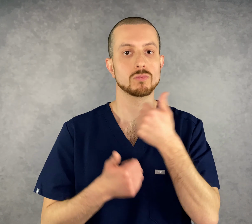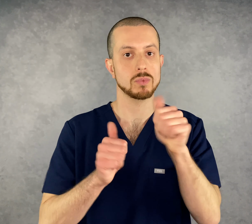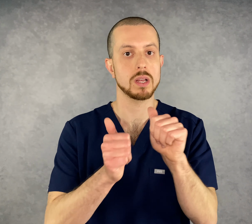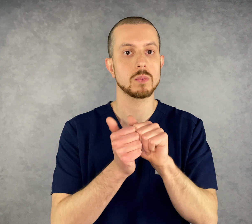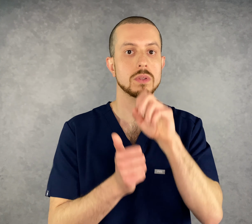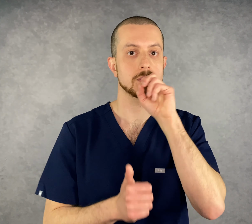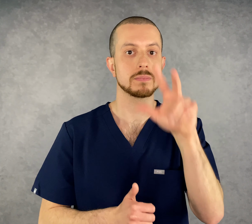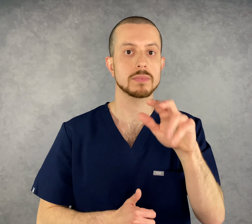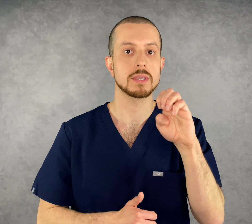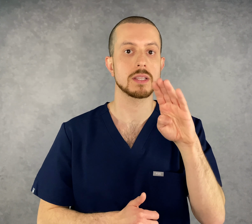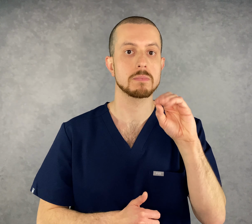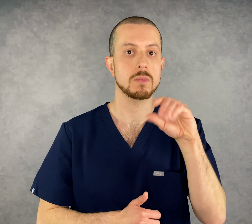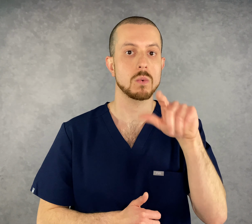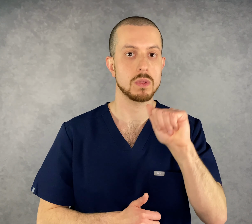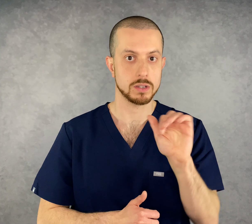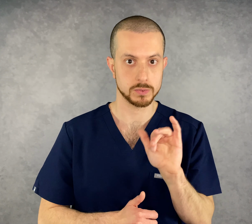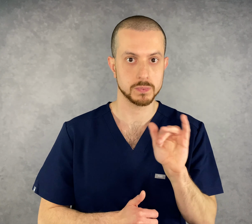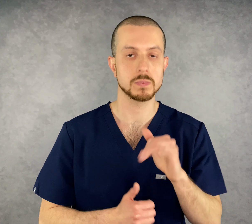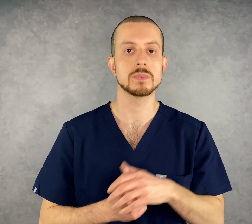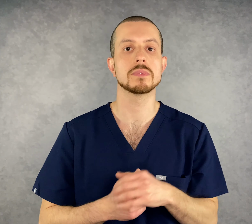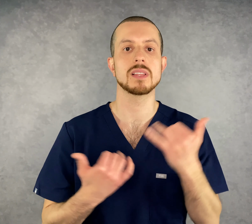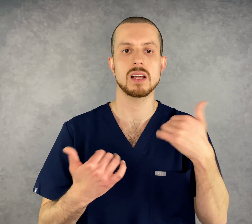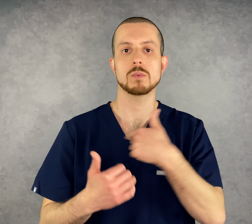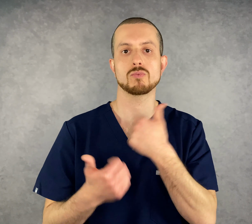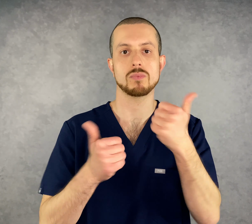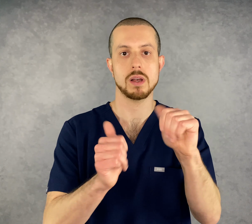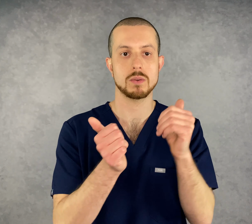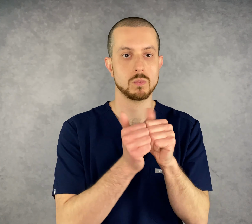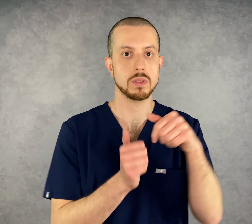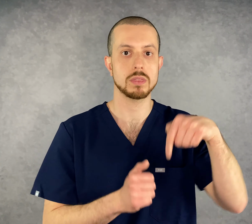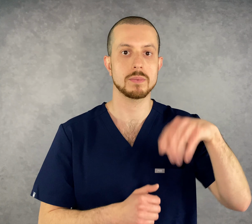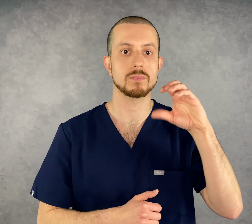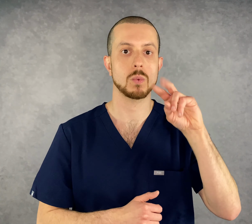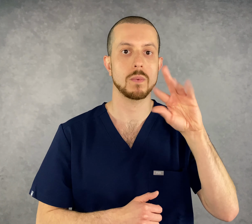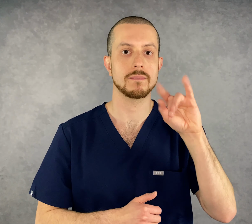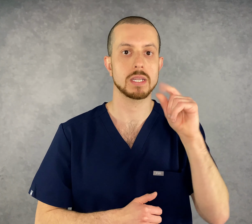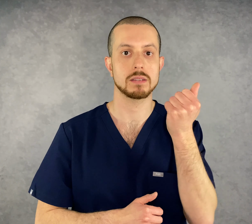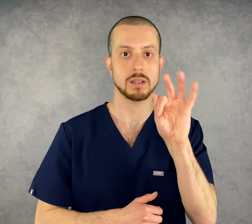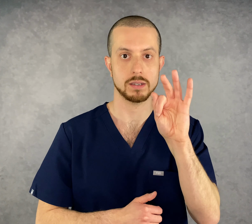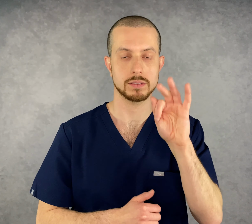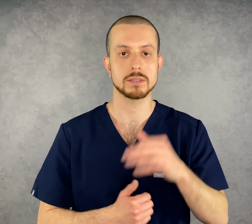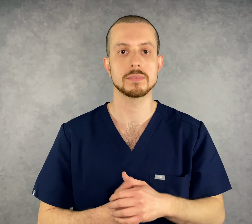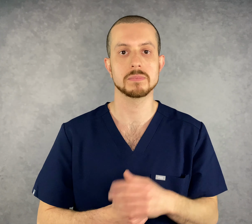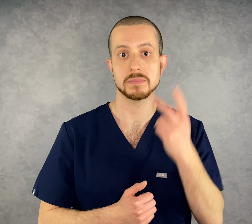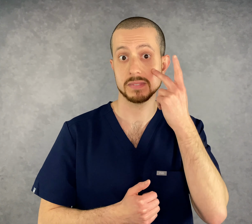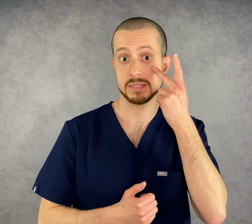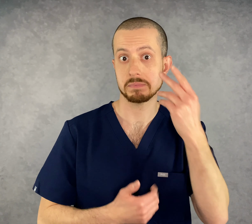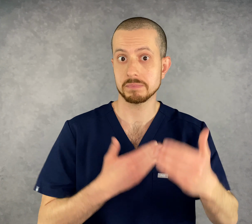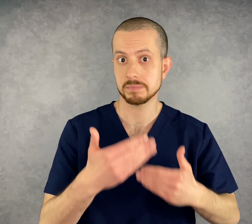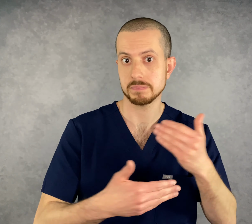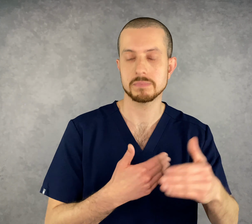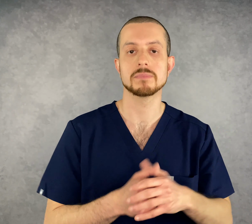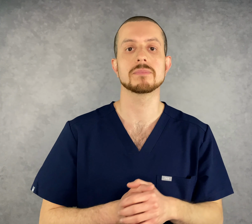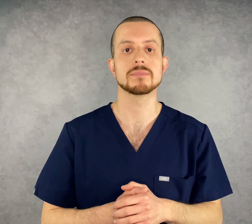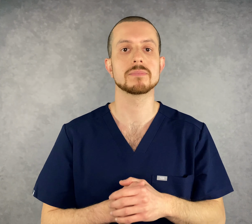We also tried it with Ebola. We are now trying it with COVID-19. We'll see how it goes.